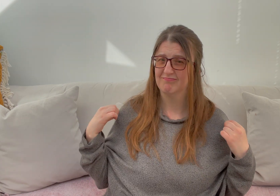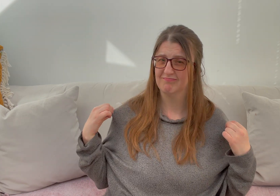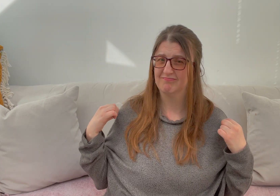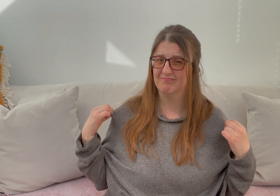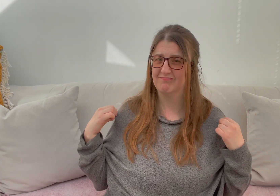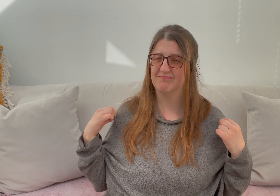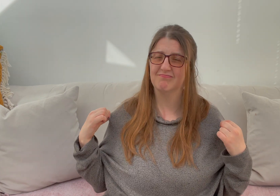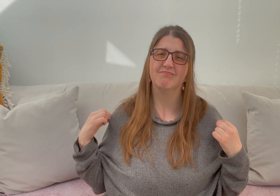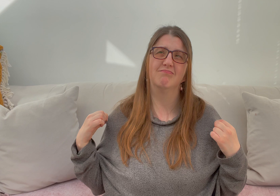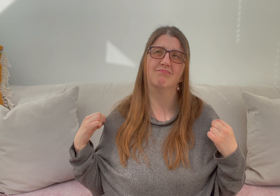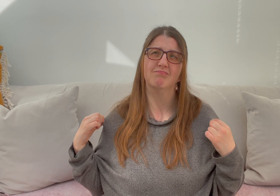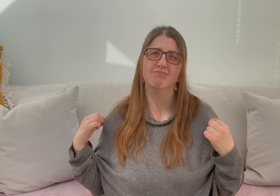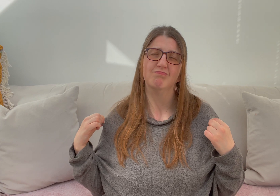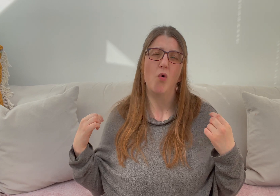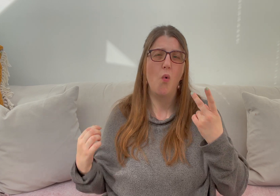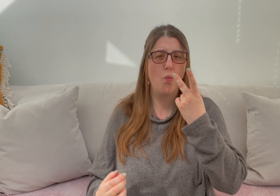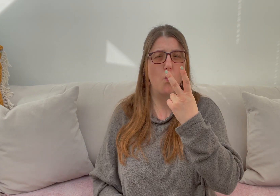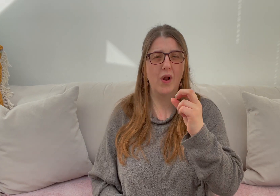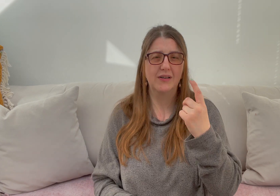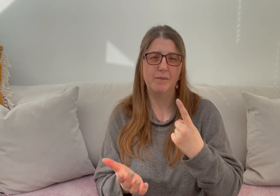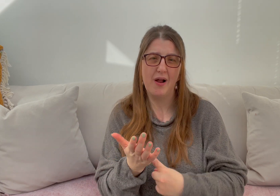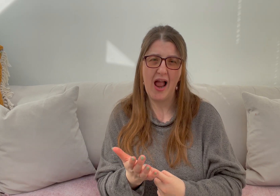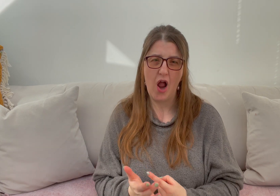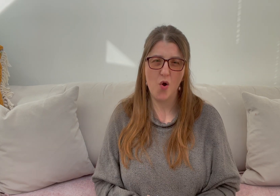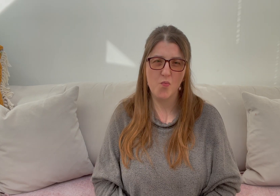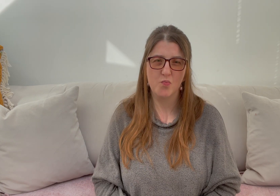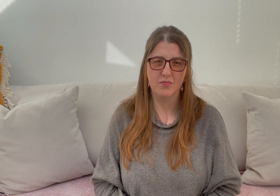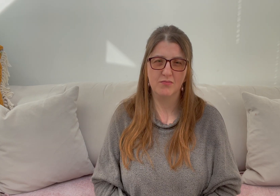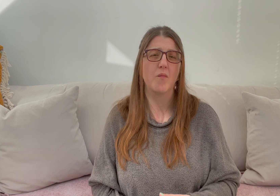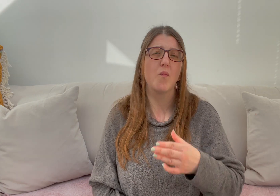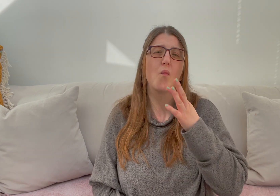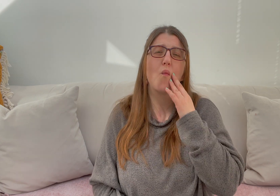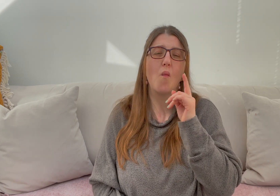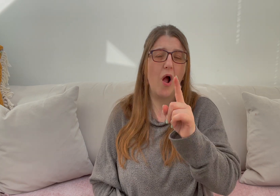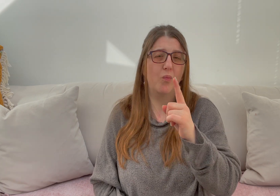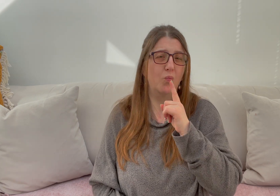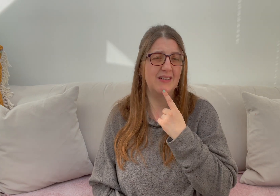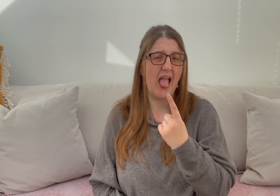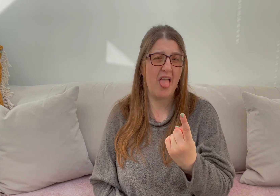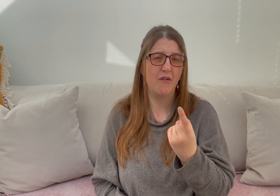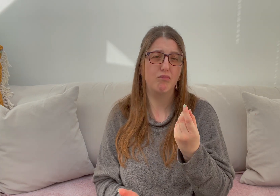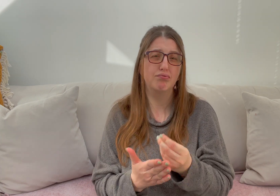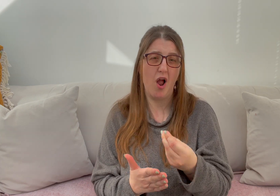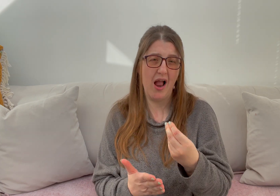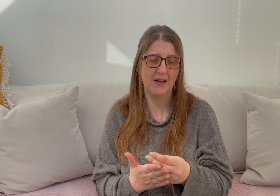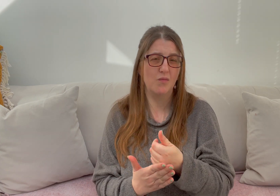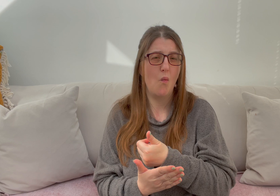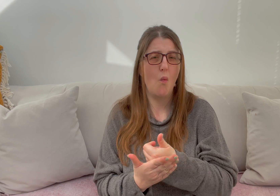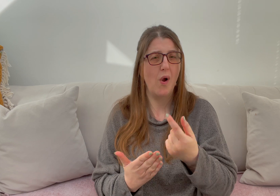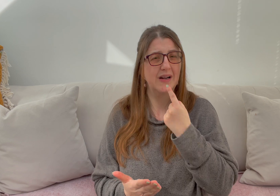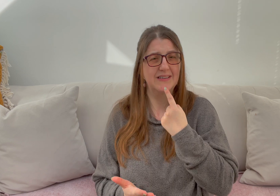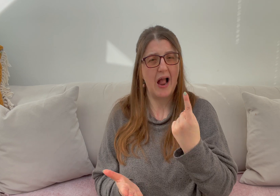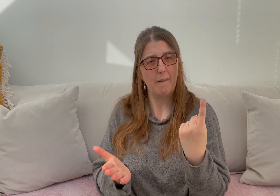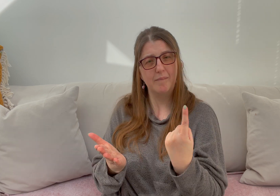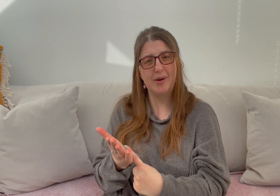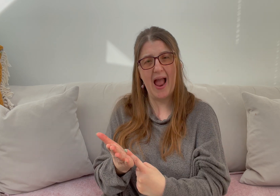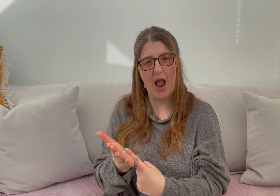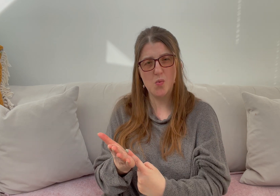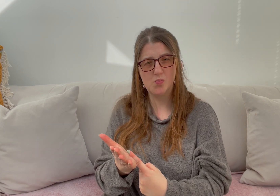Oh this is 20 pounds. When you tell the price always sign pound after numbers.